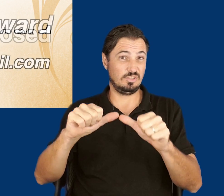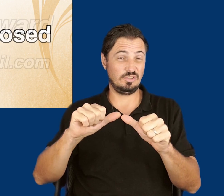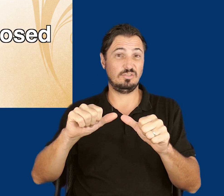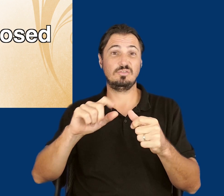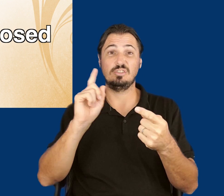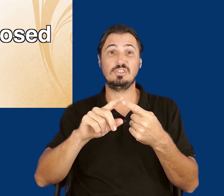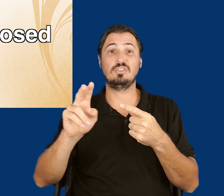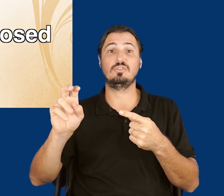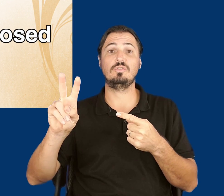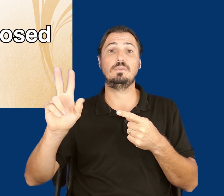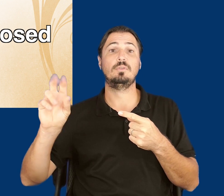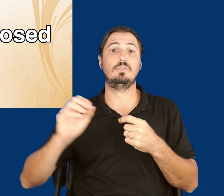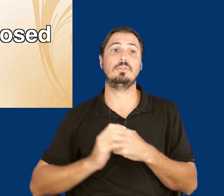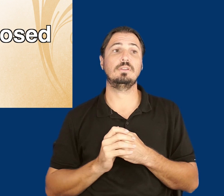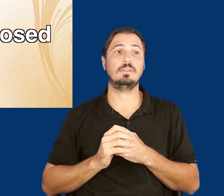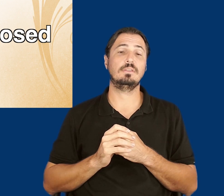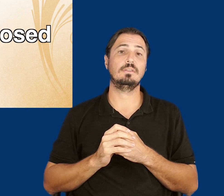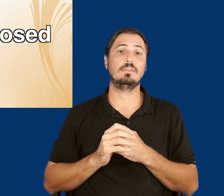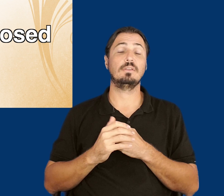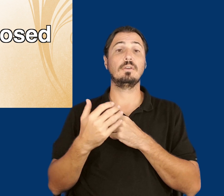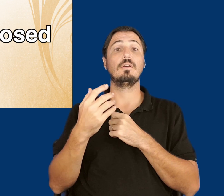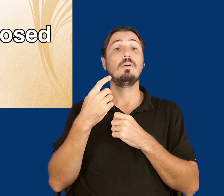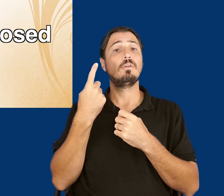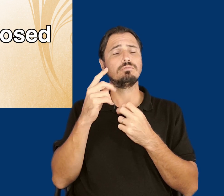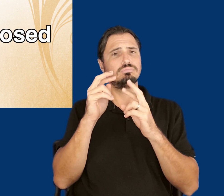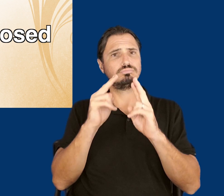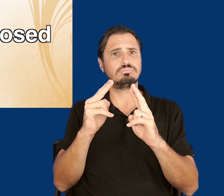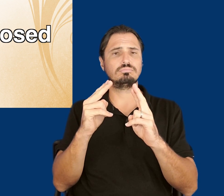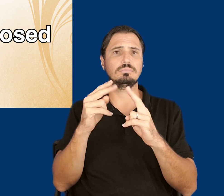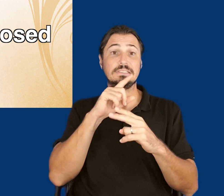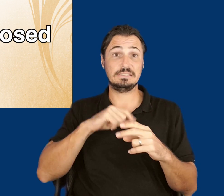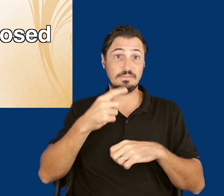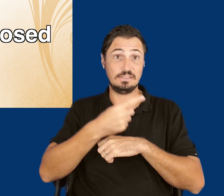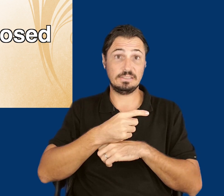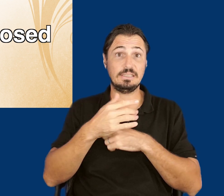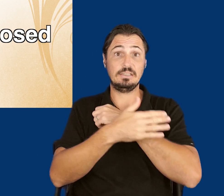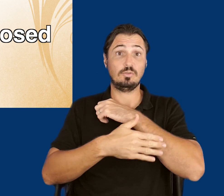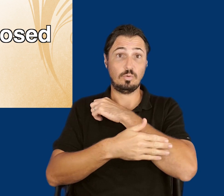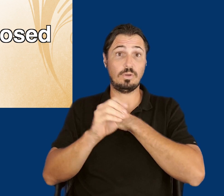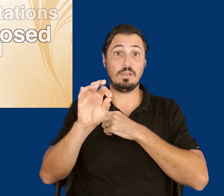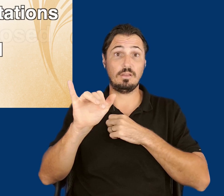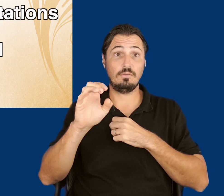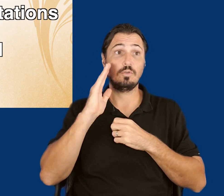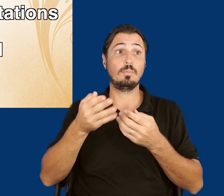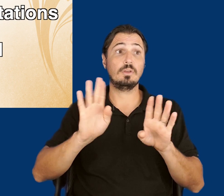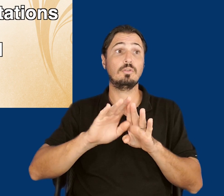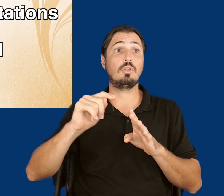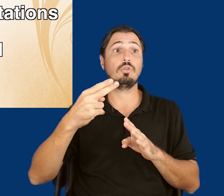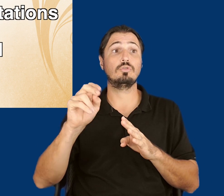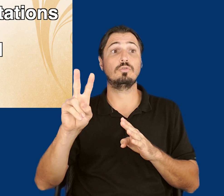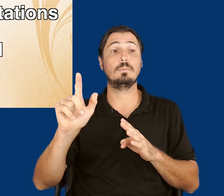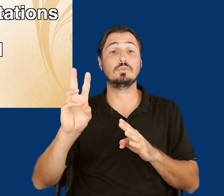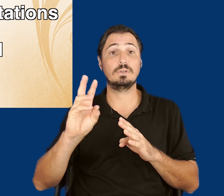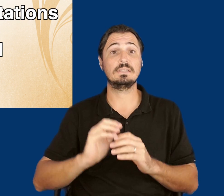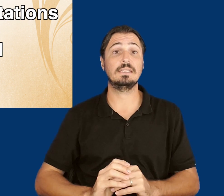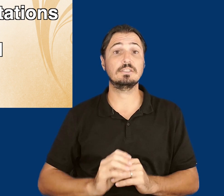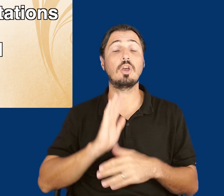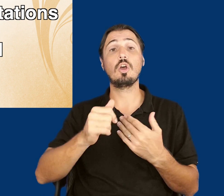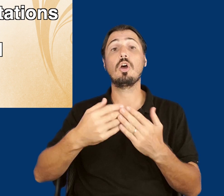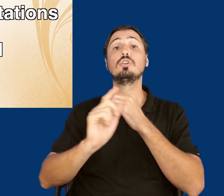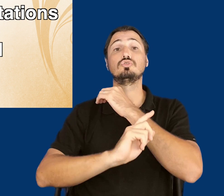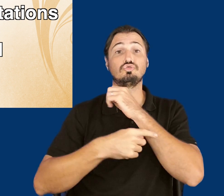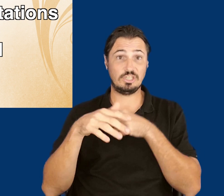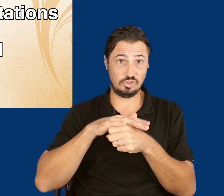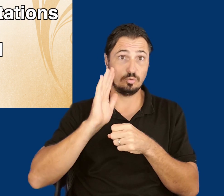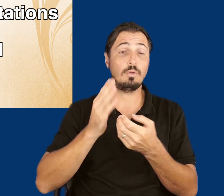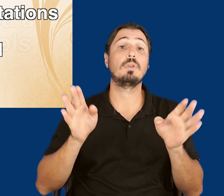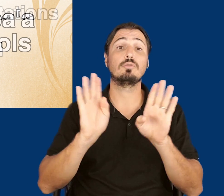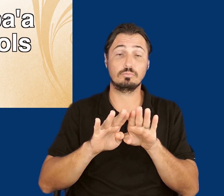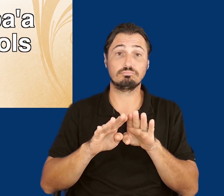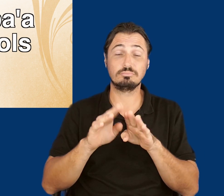In observance of Thanksgiving Day, County of Kaua‘i offices will be closed on Thursday, November 26, along with all refuse transfer stations and the Kekaha Landfill. The Kapa‘a and